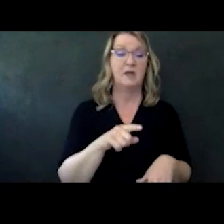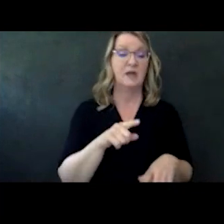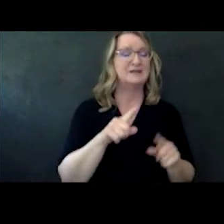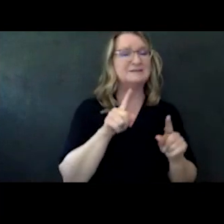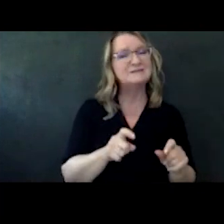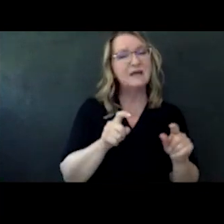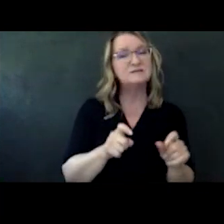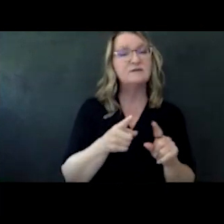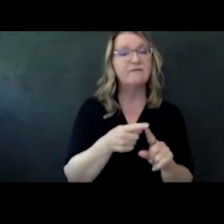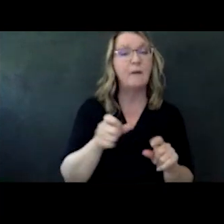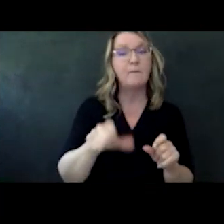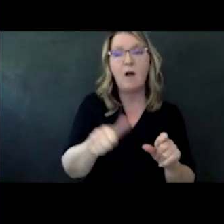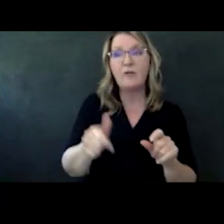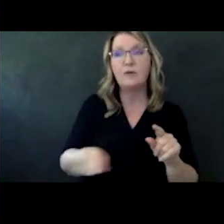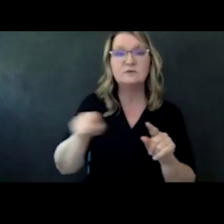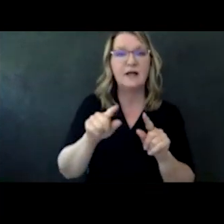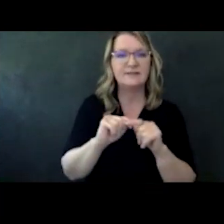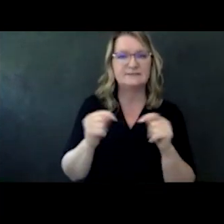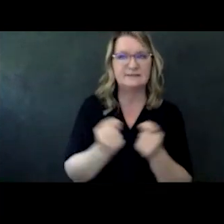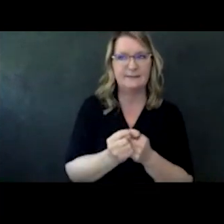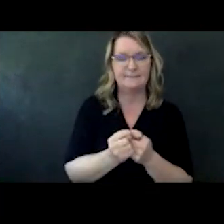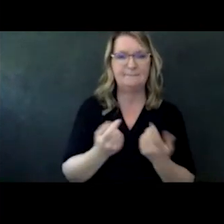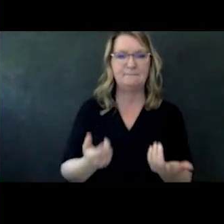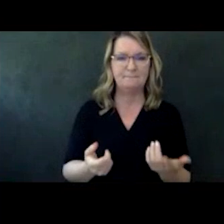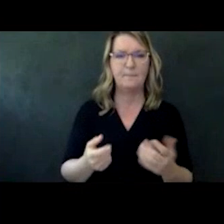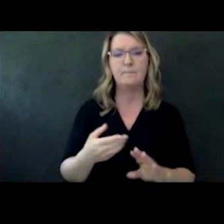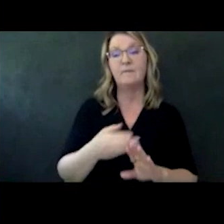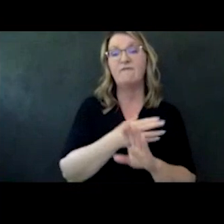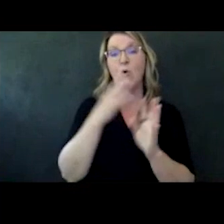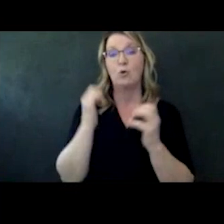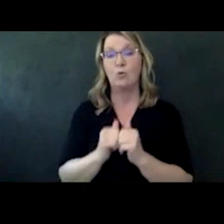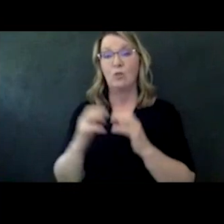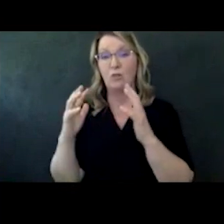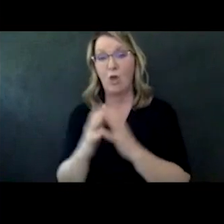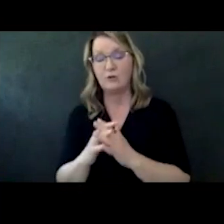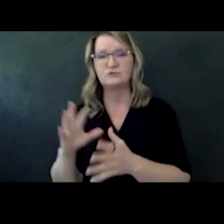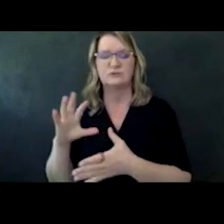from others on your team. You can do this prior to launching content or after to see how it's